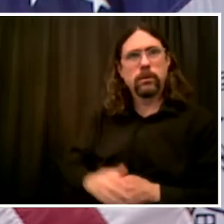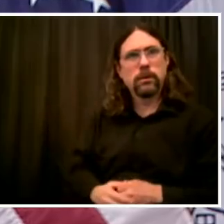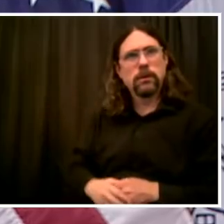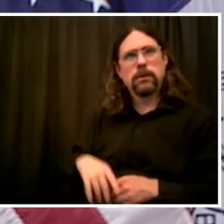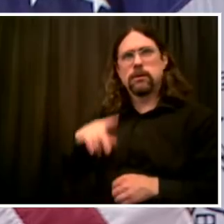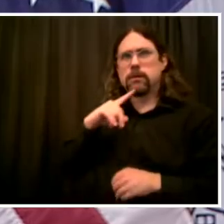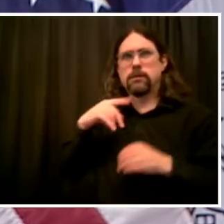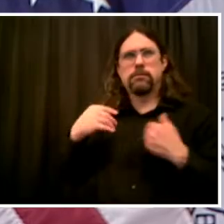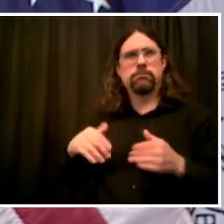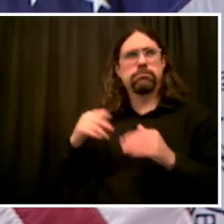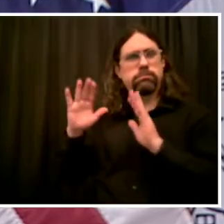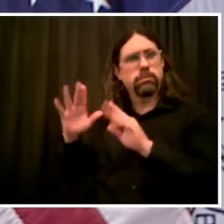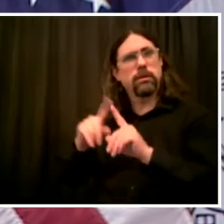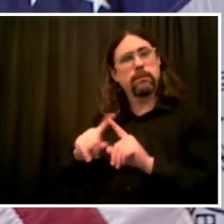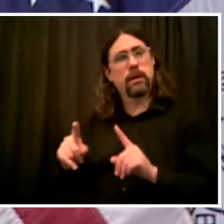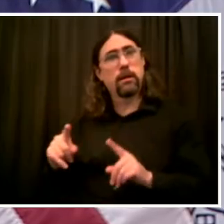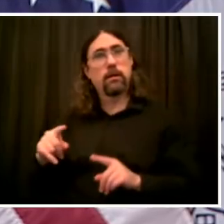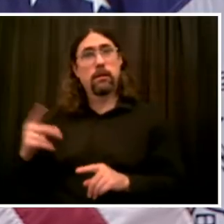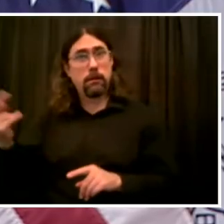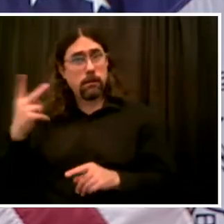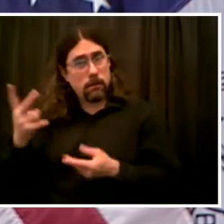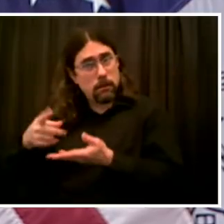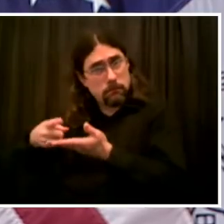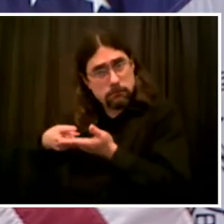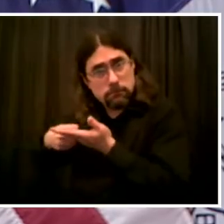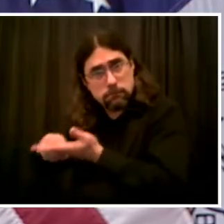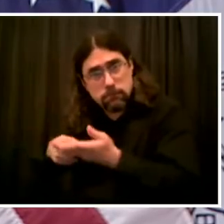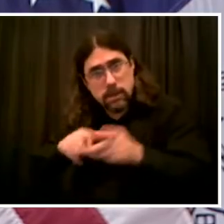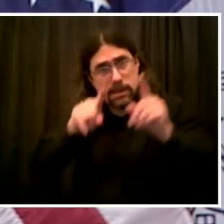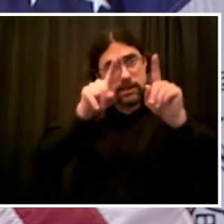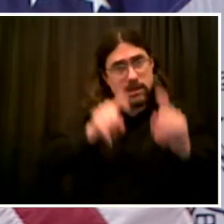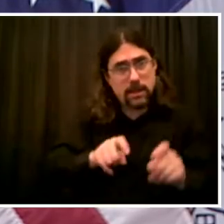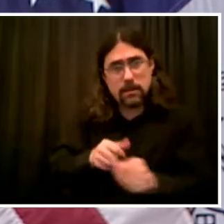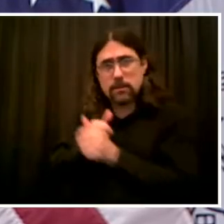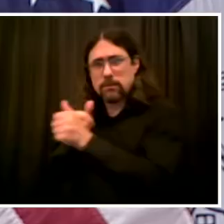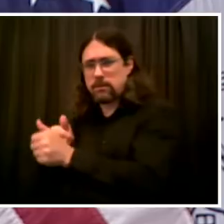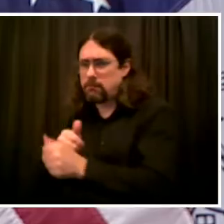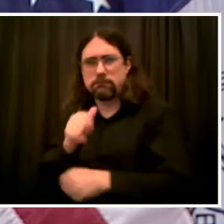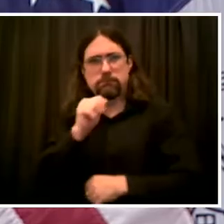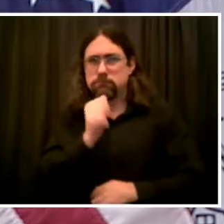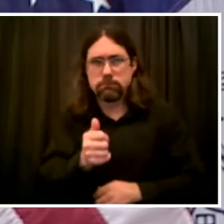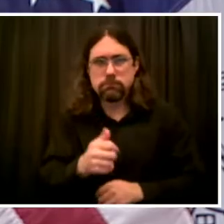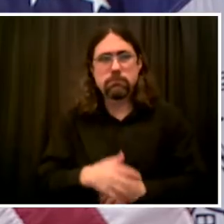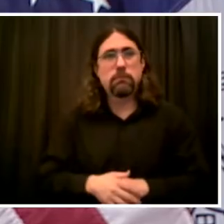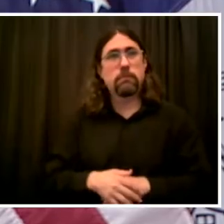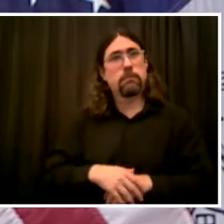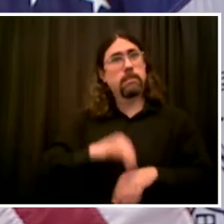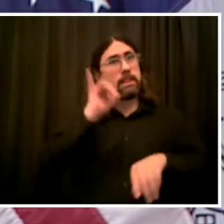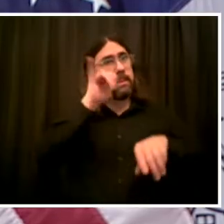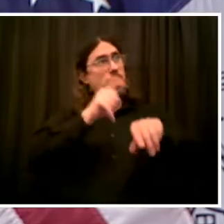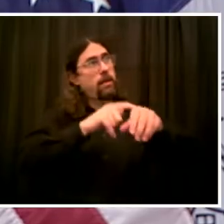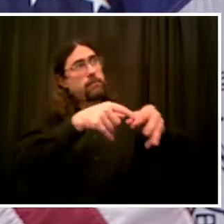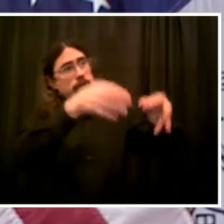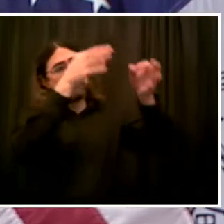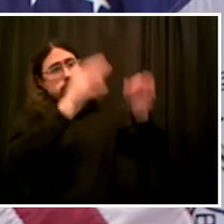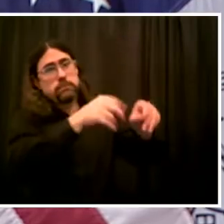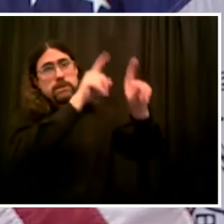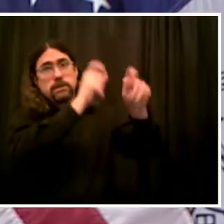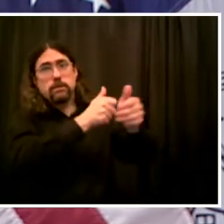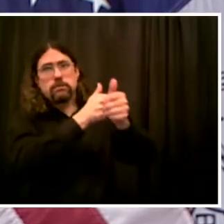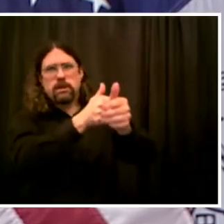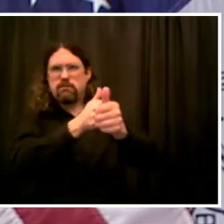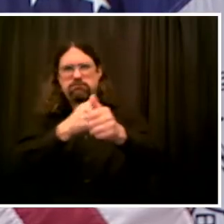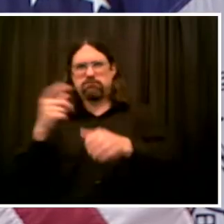DIRECTOR.